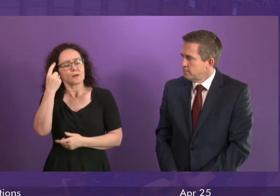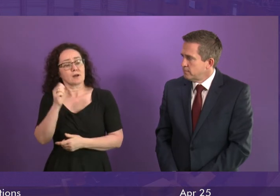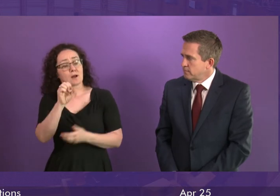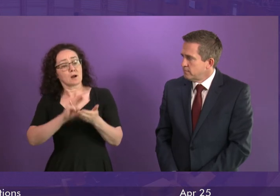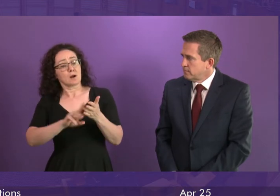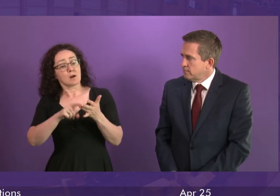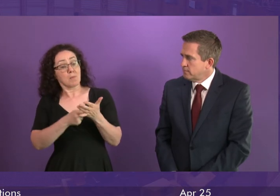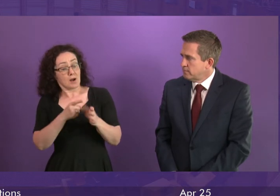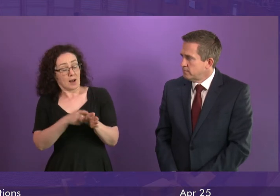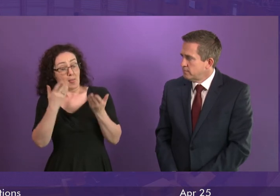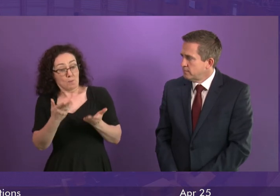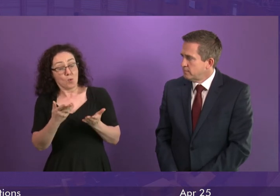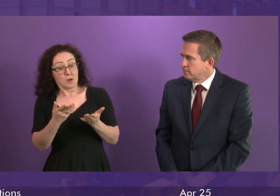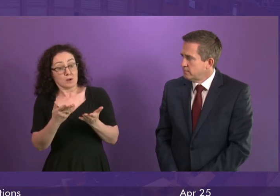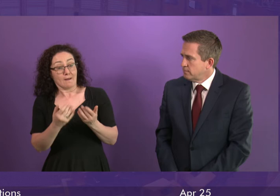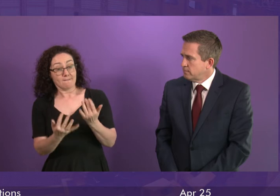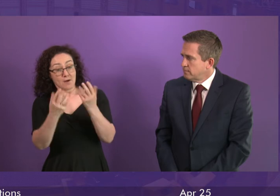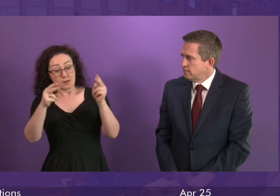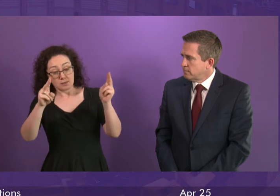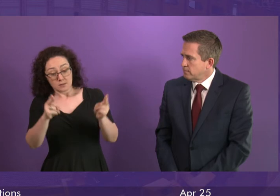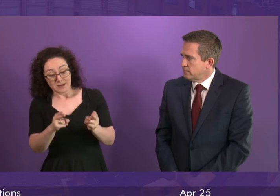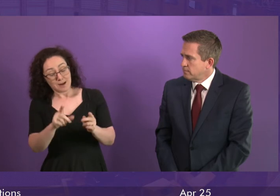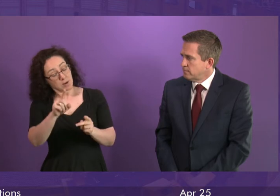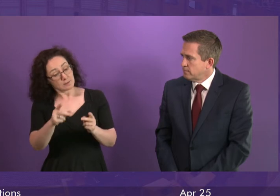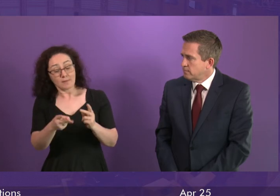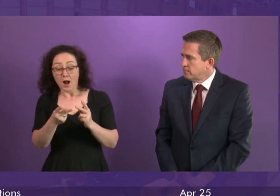reducing, as are the ones in Skye and Ardnamurchan, but they continue to be serious incidents,